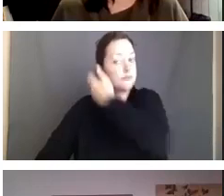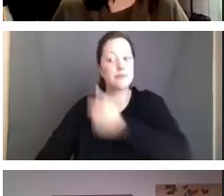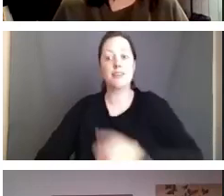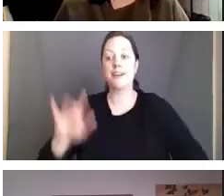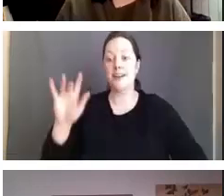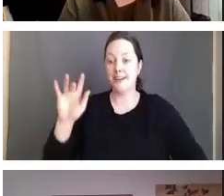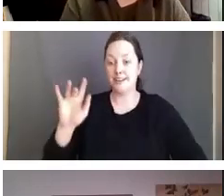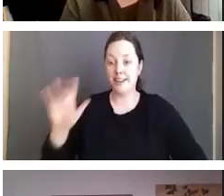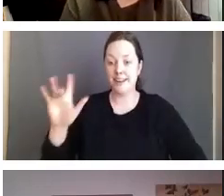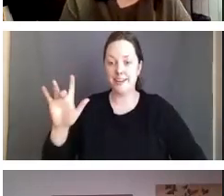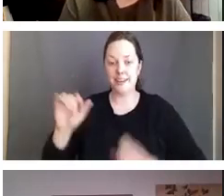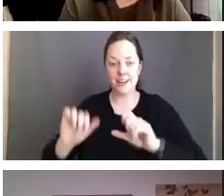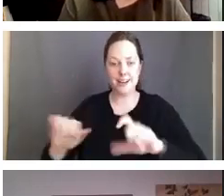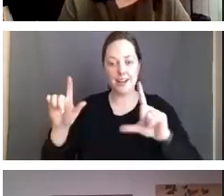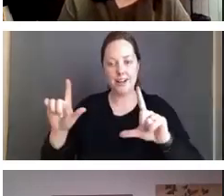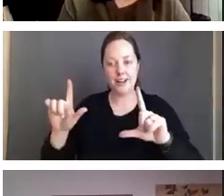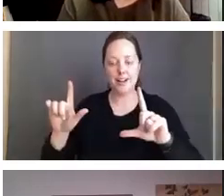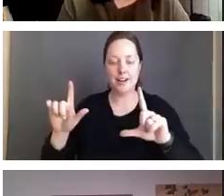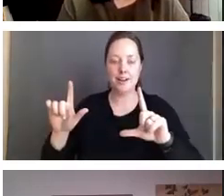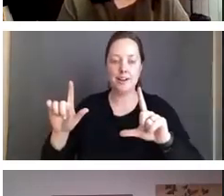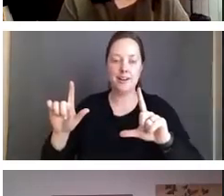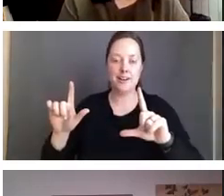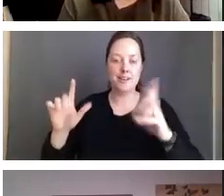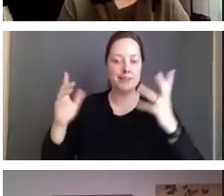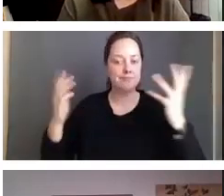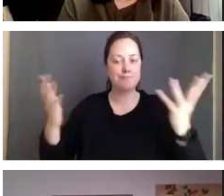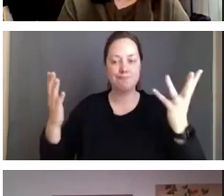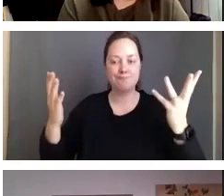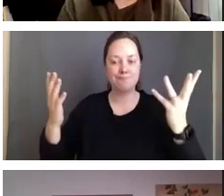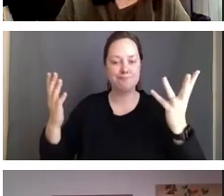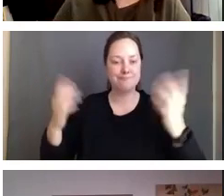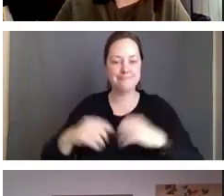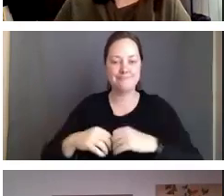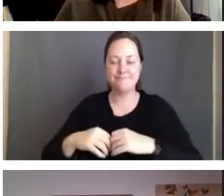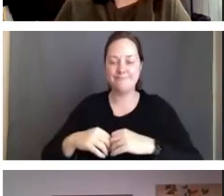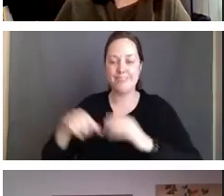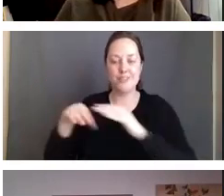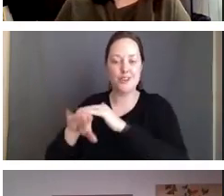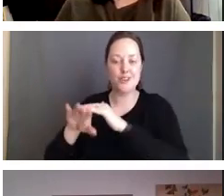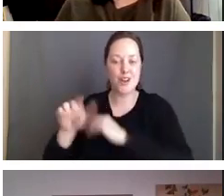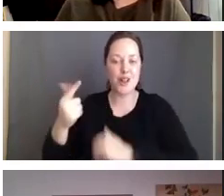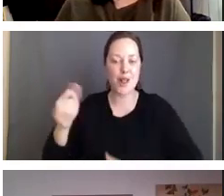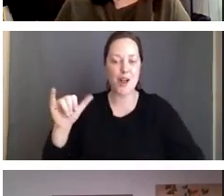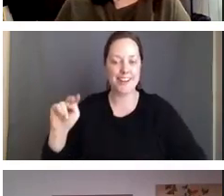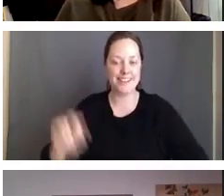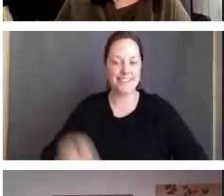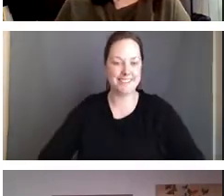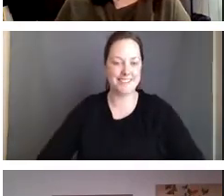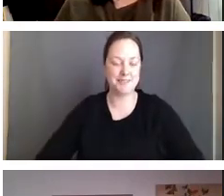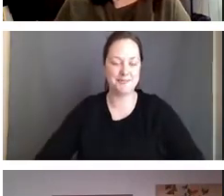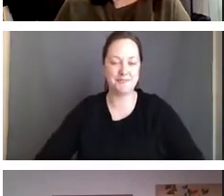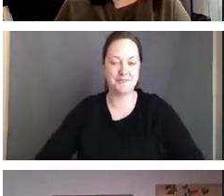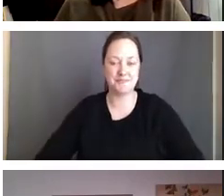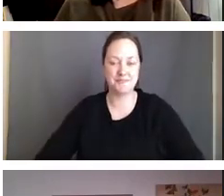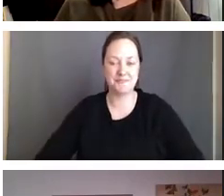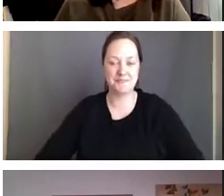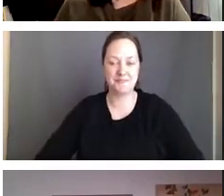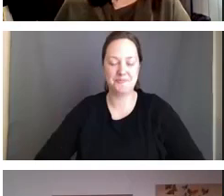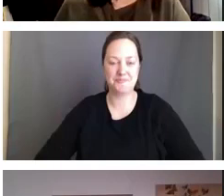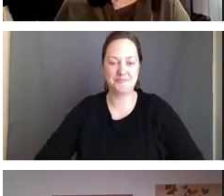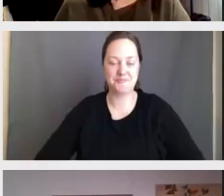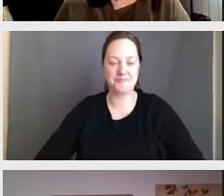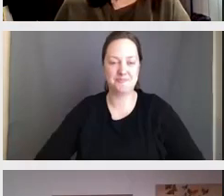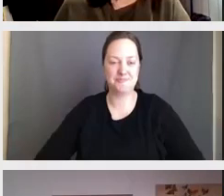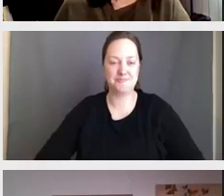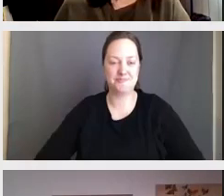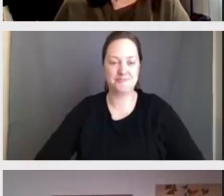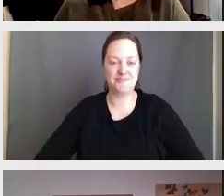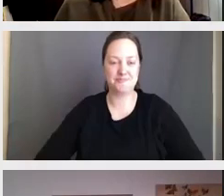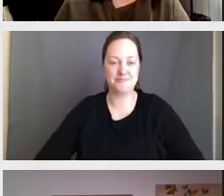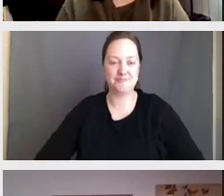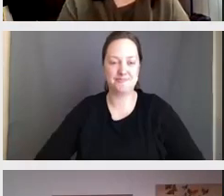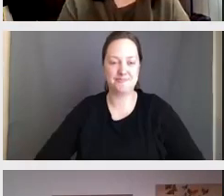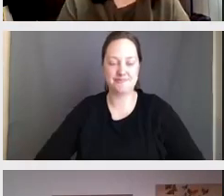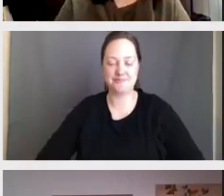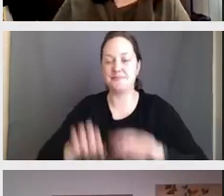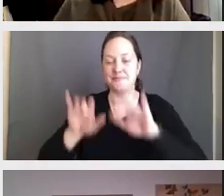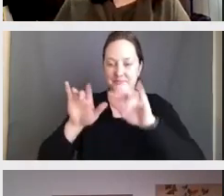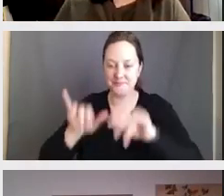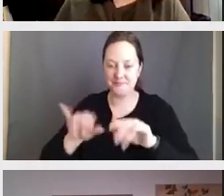Well, I don't have one so I'm not going to do that.